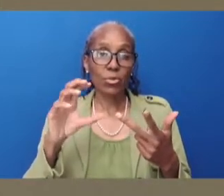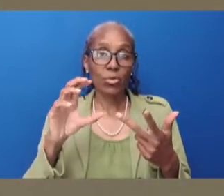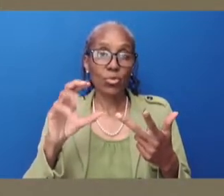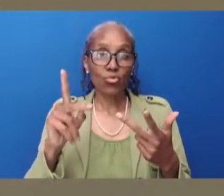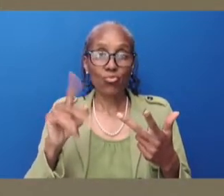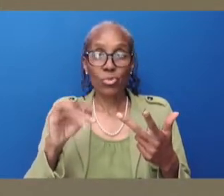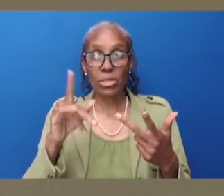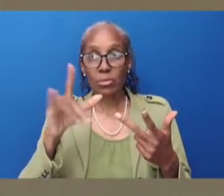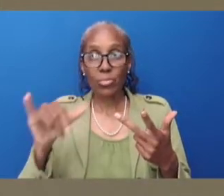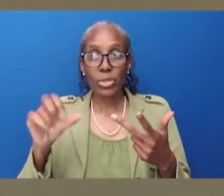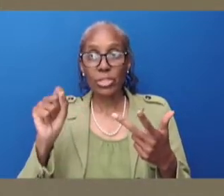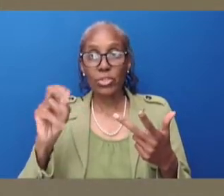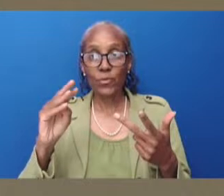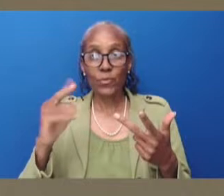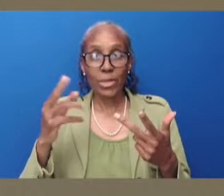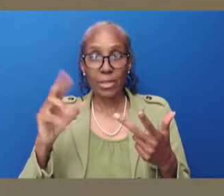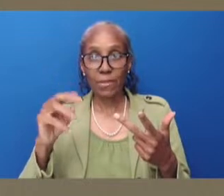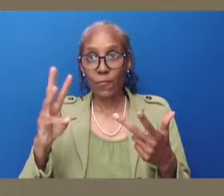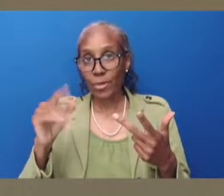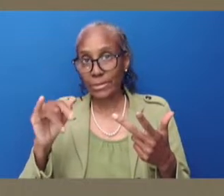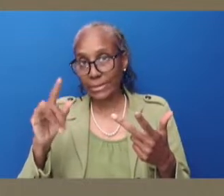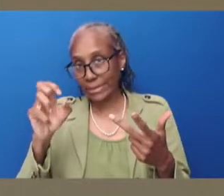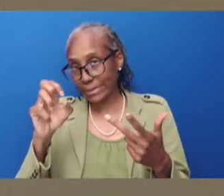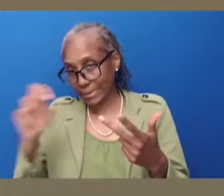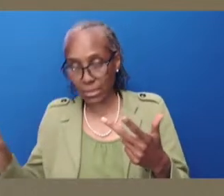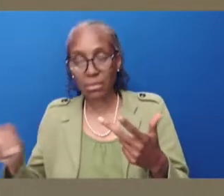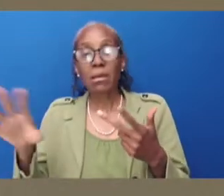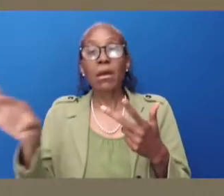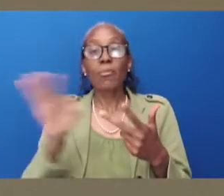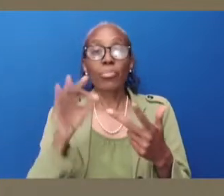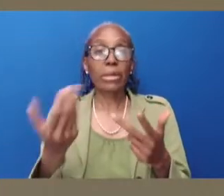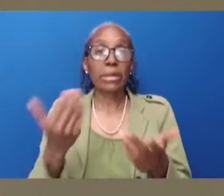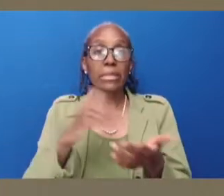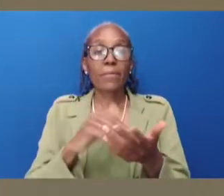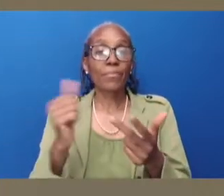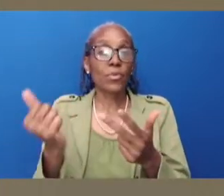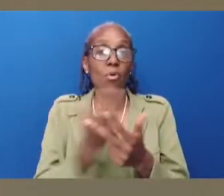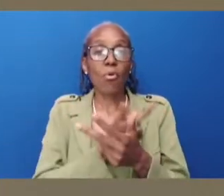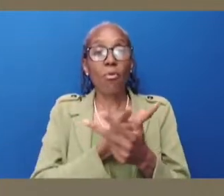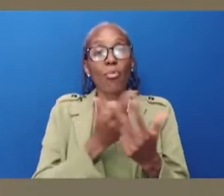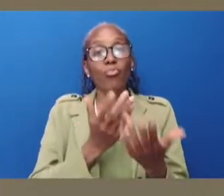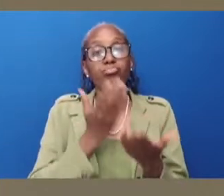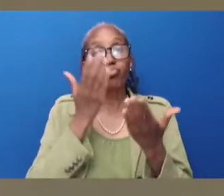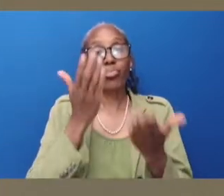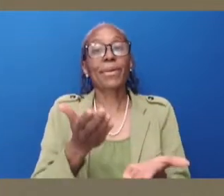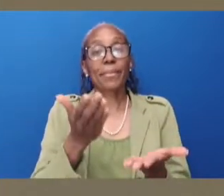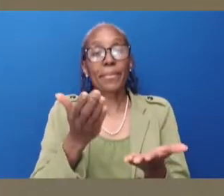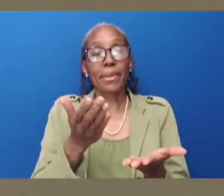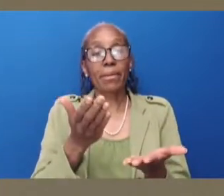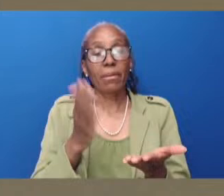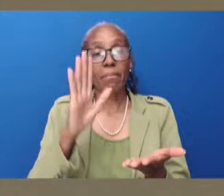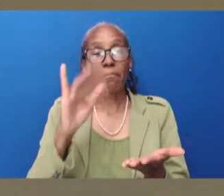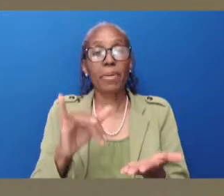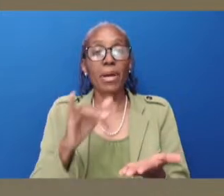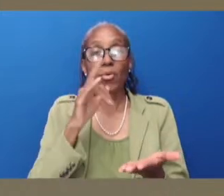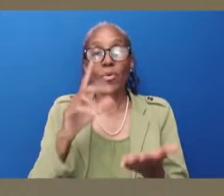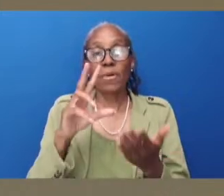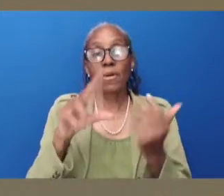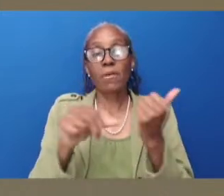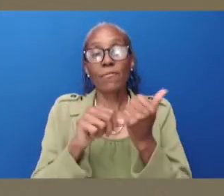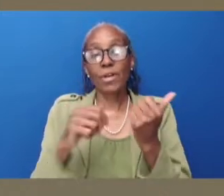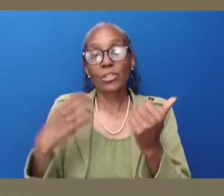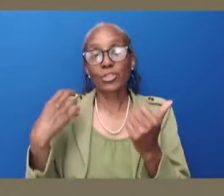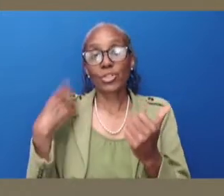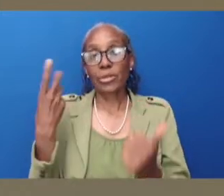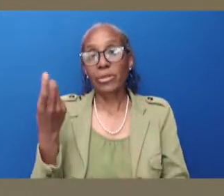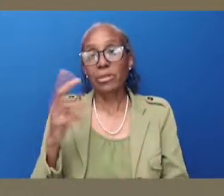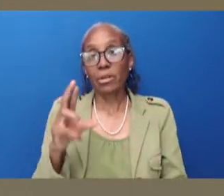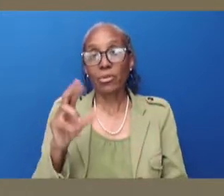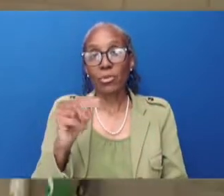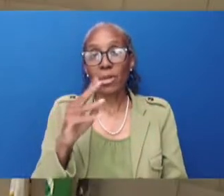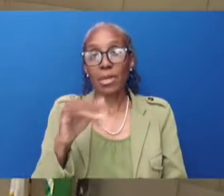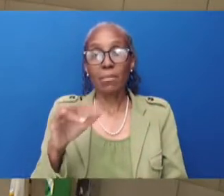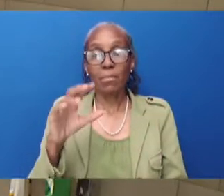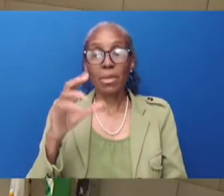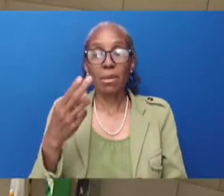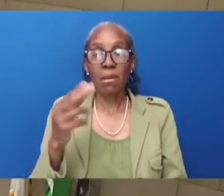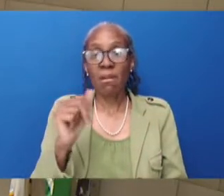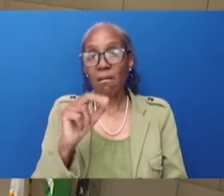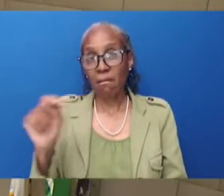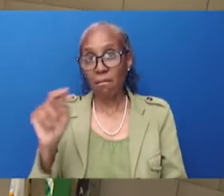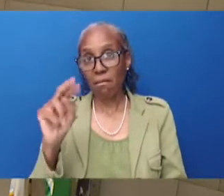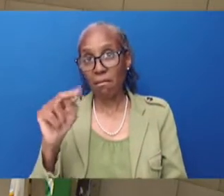TRACY MONTROSE, AND PRITHY-SIRIN